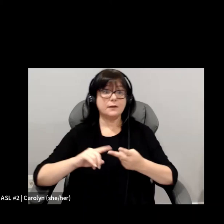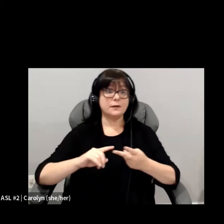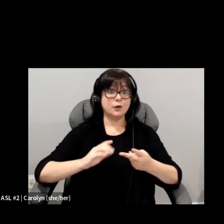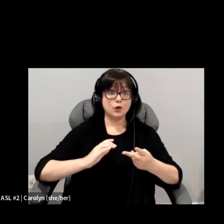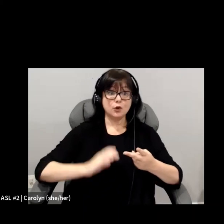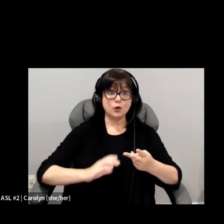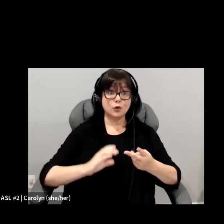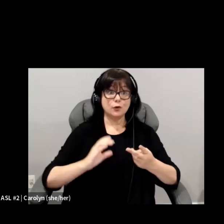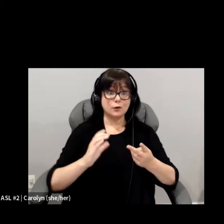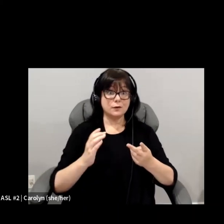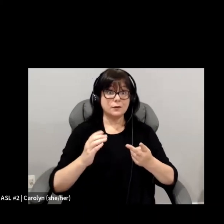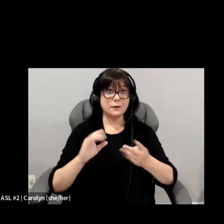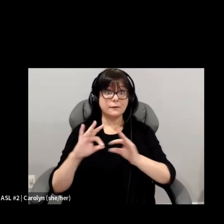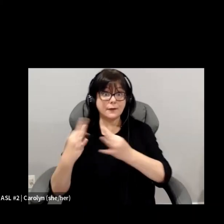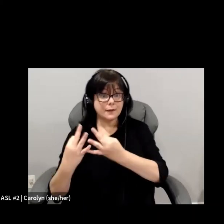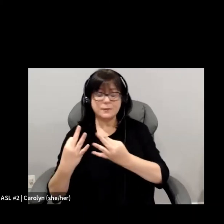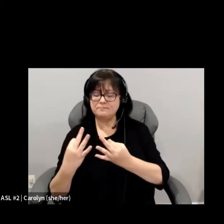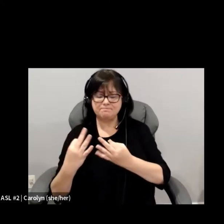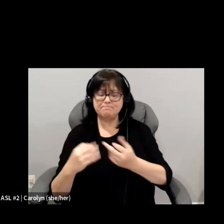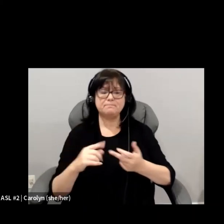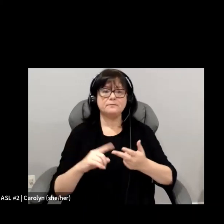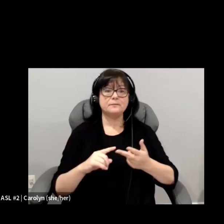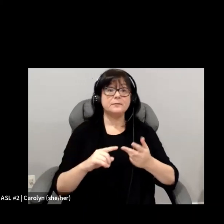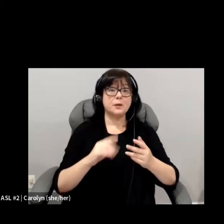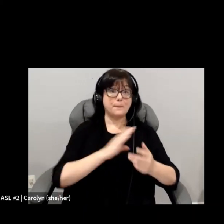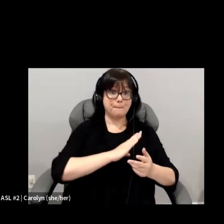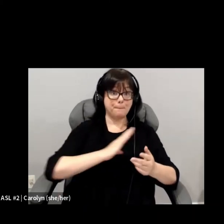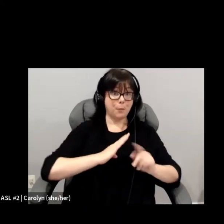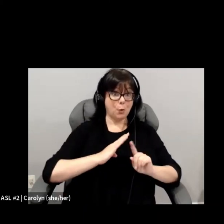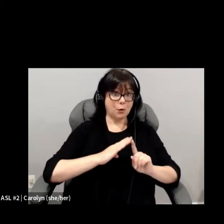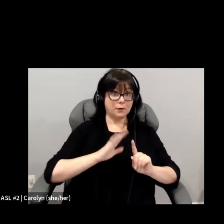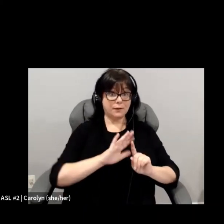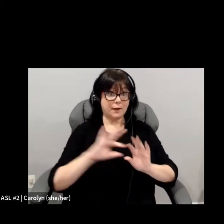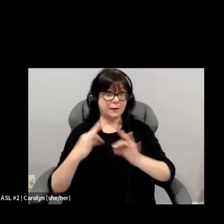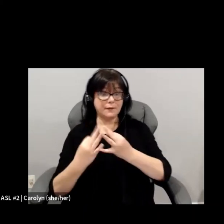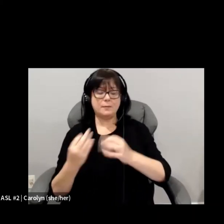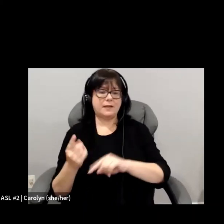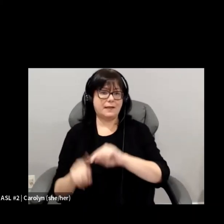AND DIRECTOR CAN NOT BE A CURRENT EMPLOYEE OF ANOTHER COMMUNITY LEGAL CLINIC NOR EMPLOYED